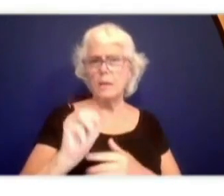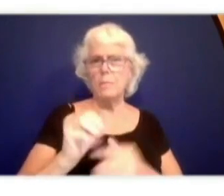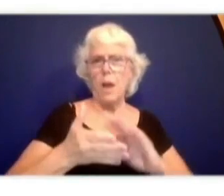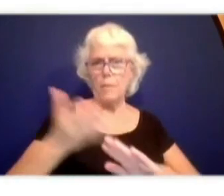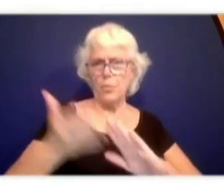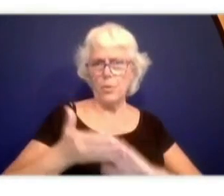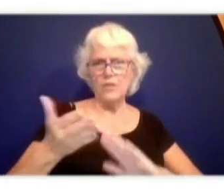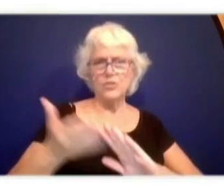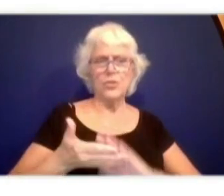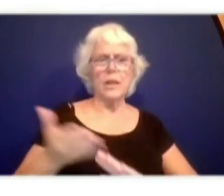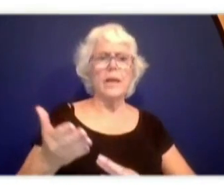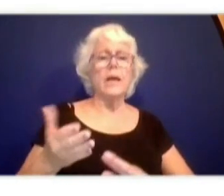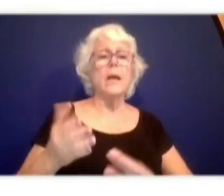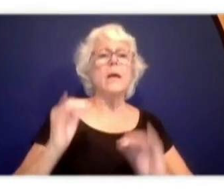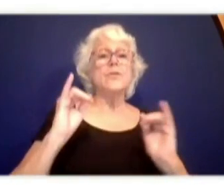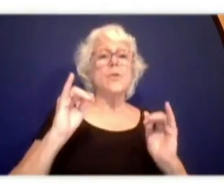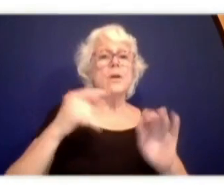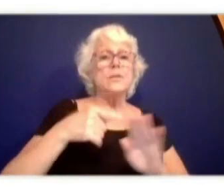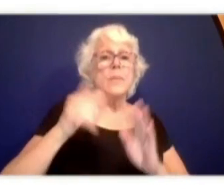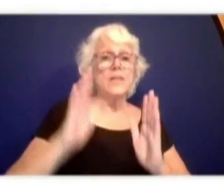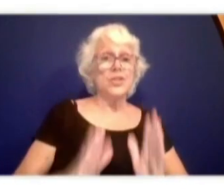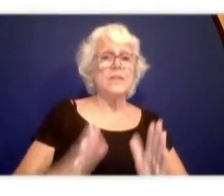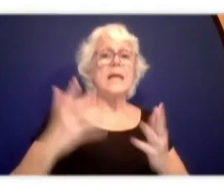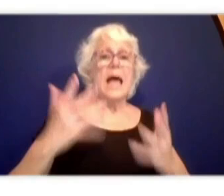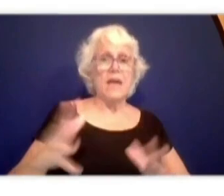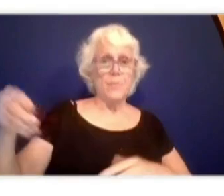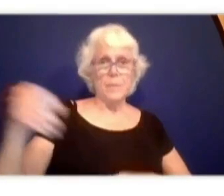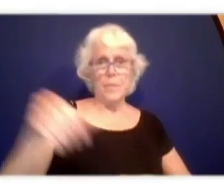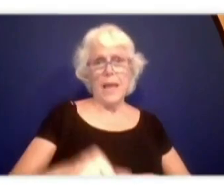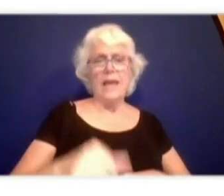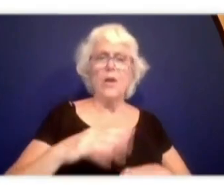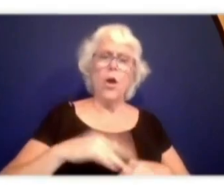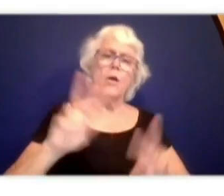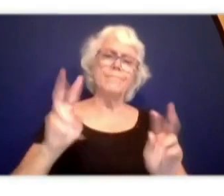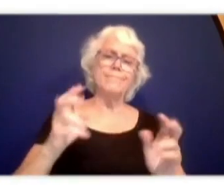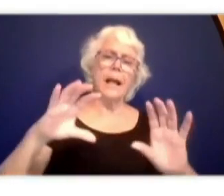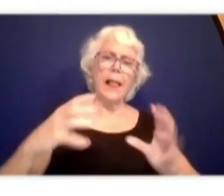Instructional specialists have been paid on a classified pay schedule.